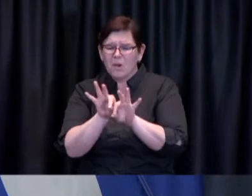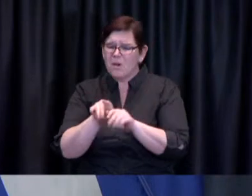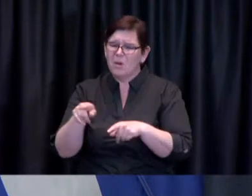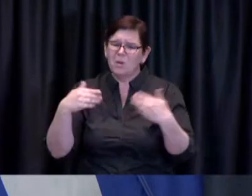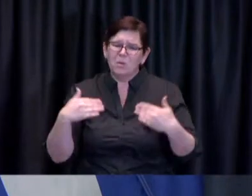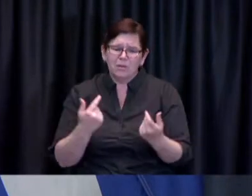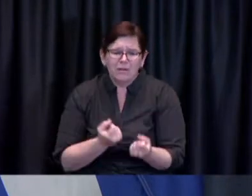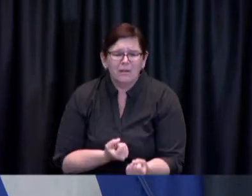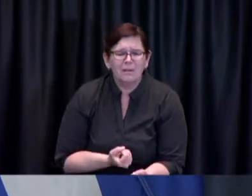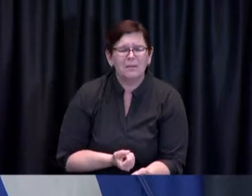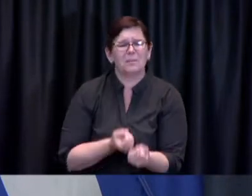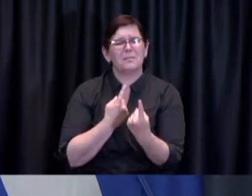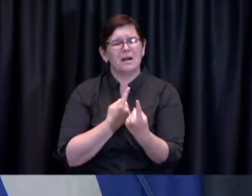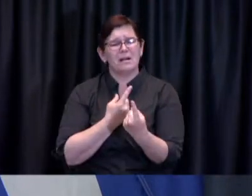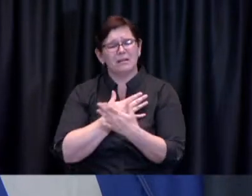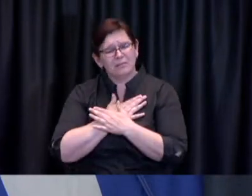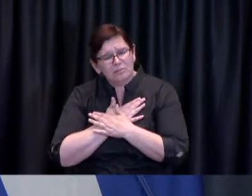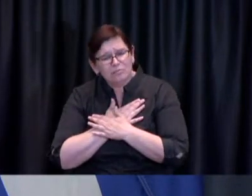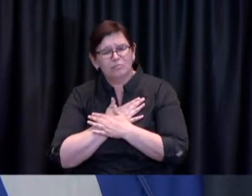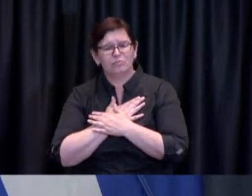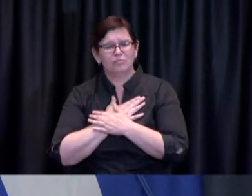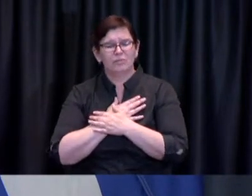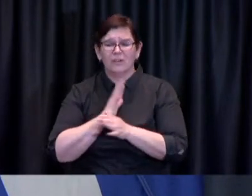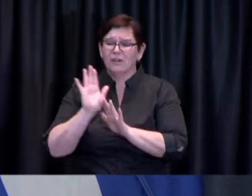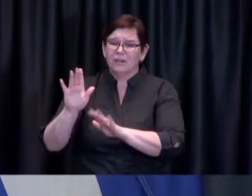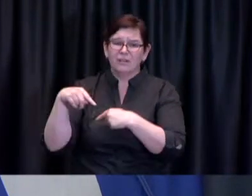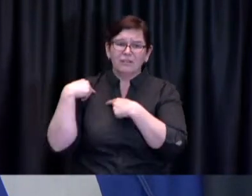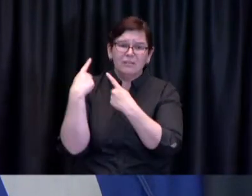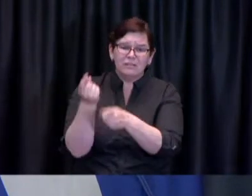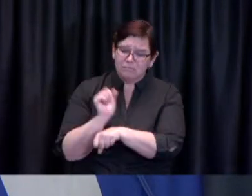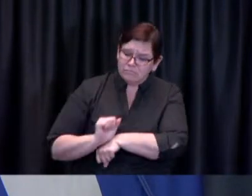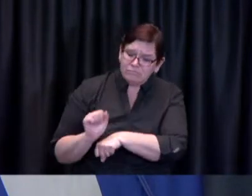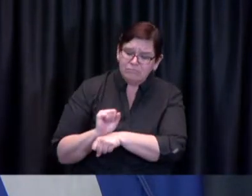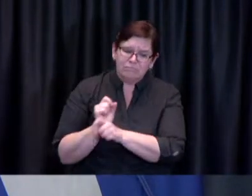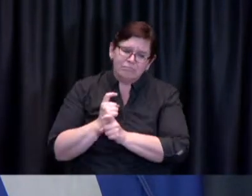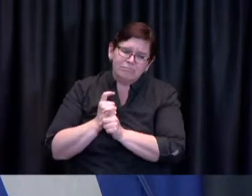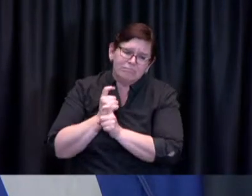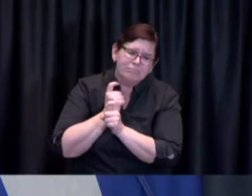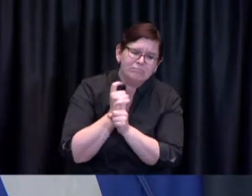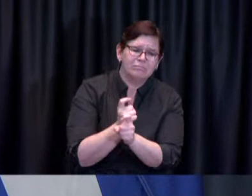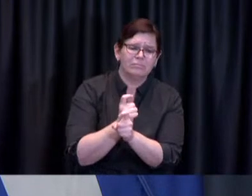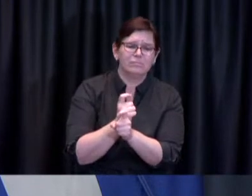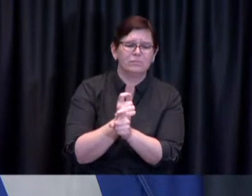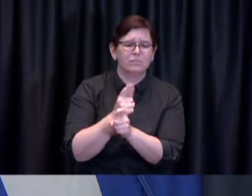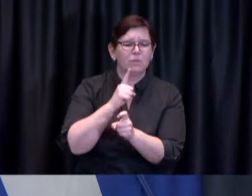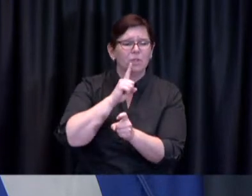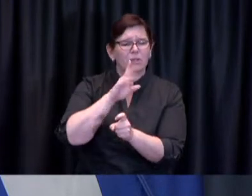their contributions throughout the course of the pandemic have been truly invaluable and for this